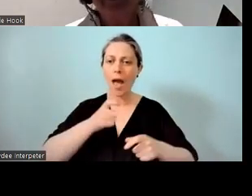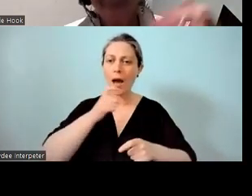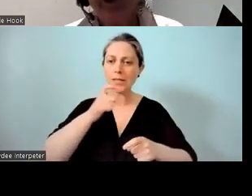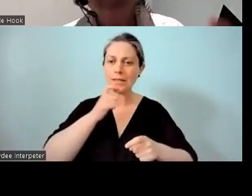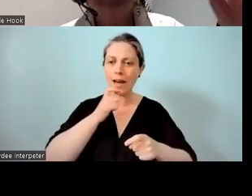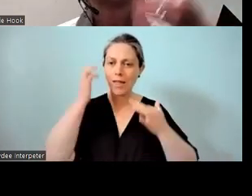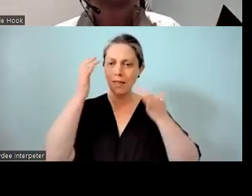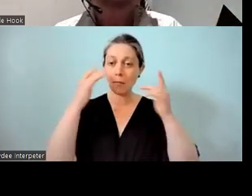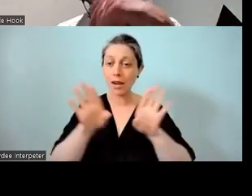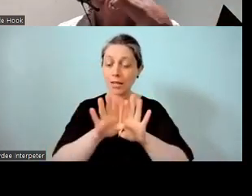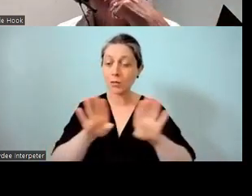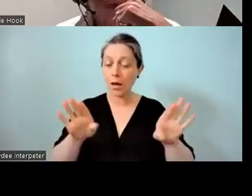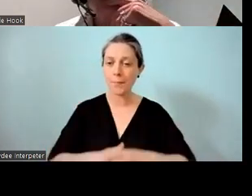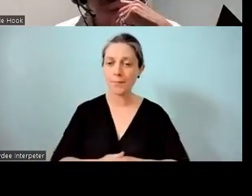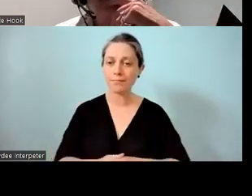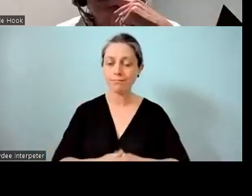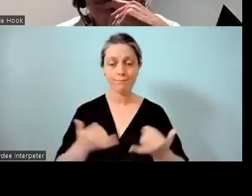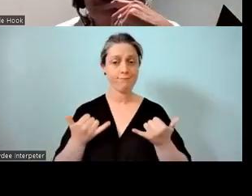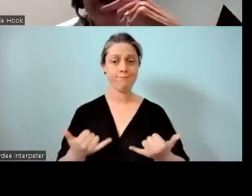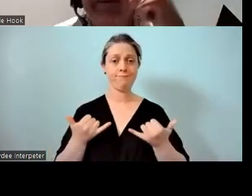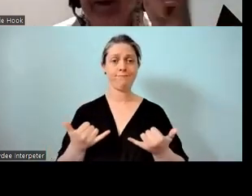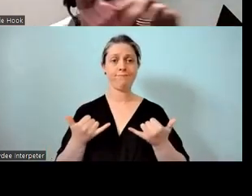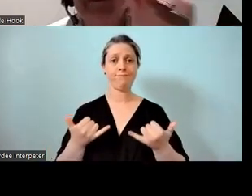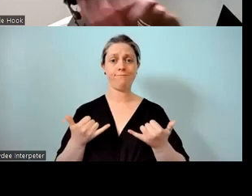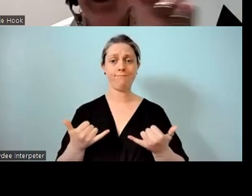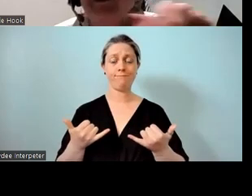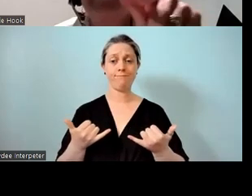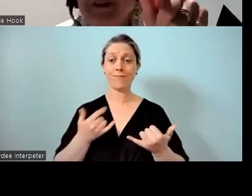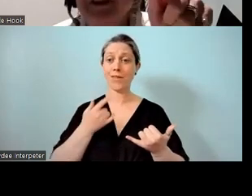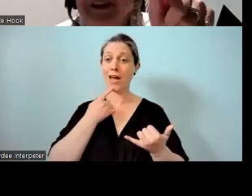'Cause at the moment, I would probably say it becomes a bit of a retrofit.